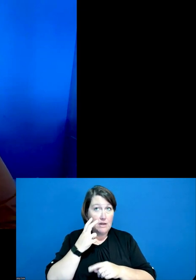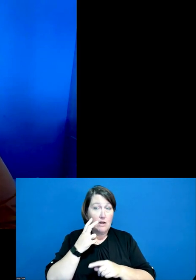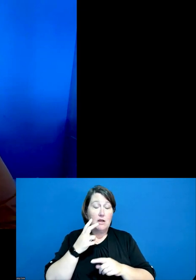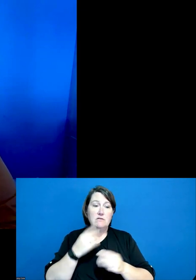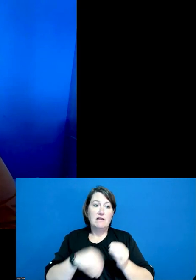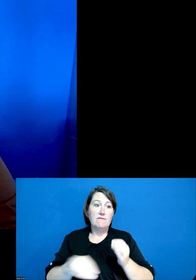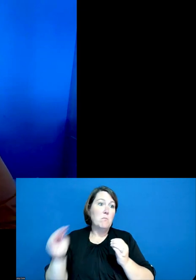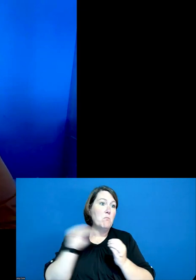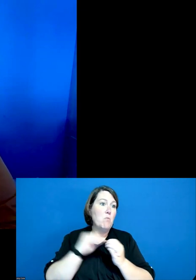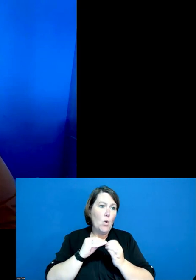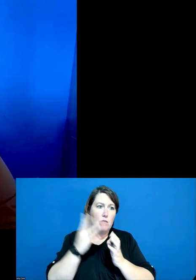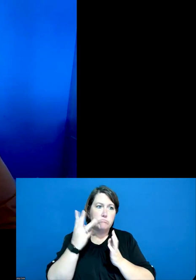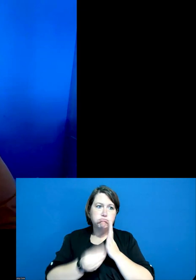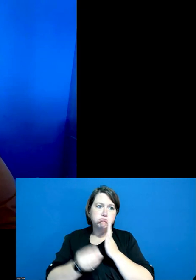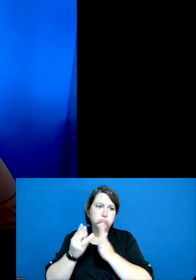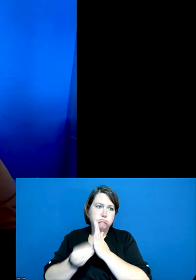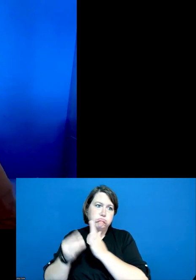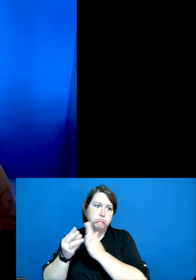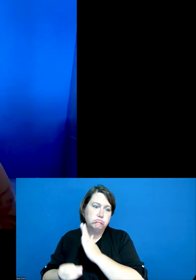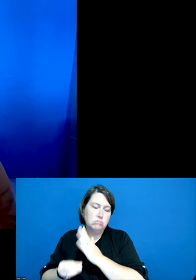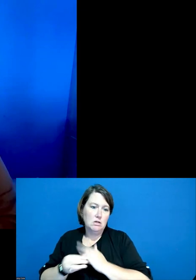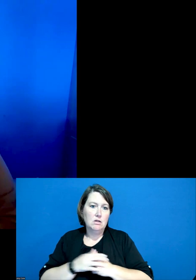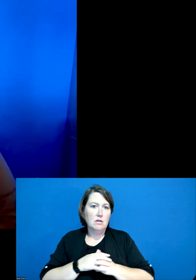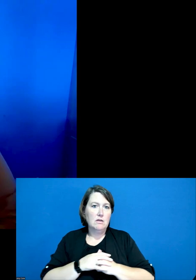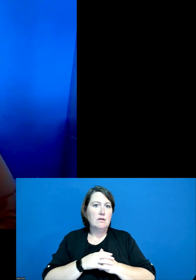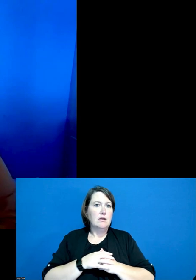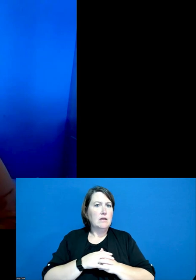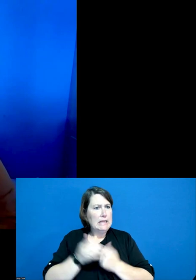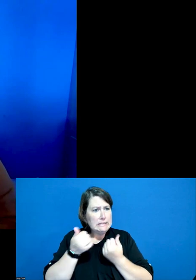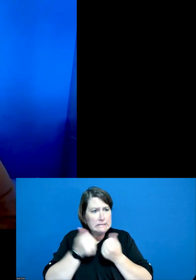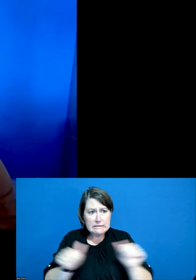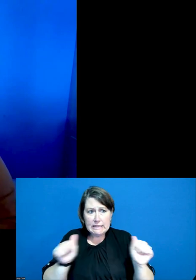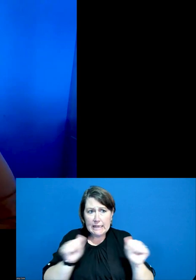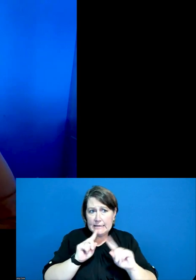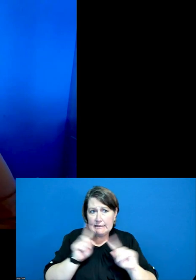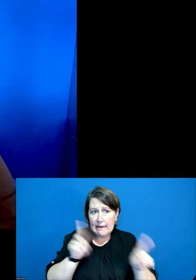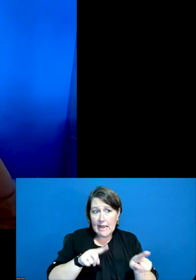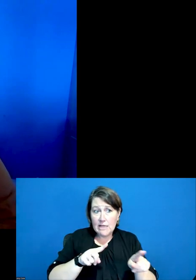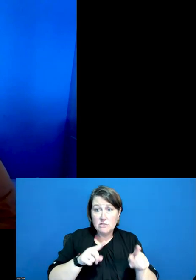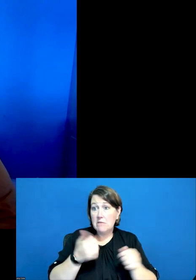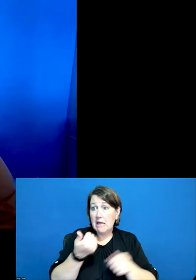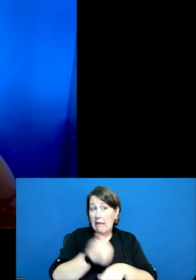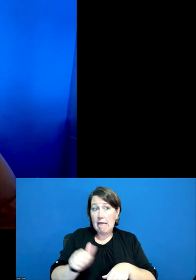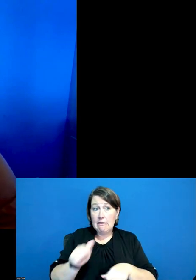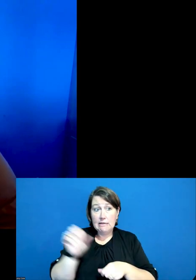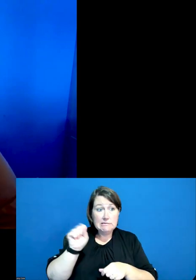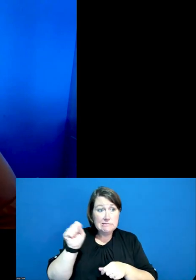So I don't know if anyone can answer that, any Seattle interpreters here, anyone else.